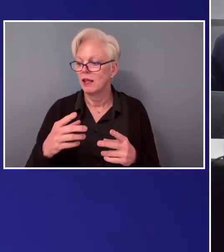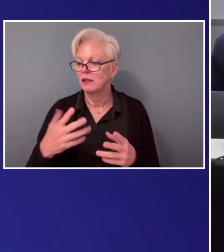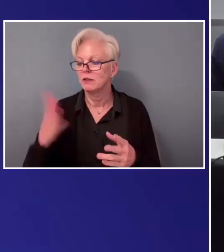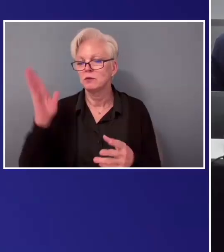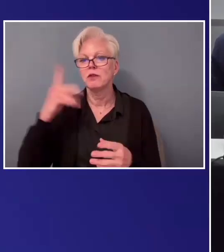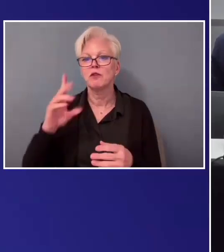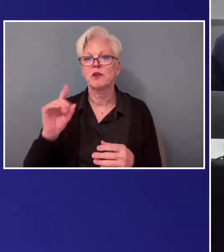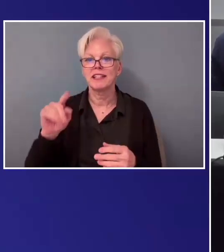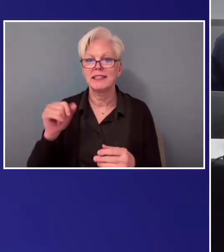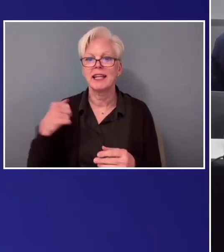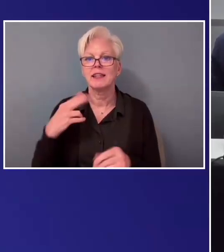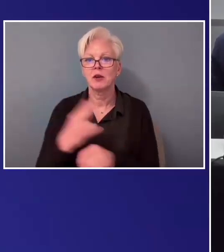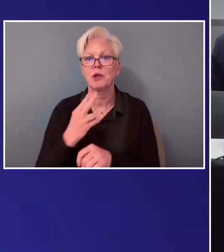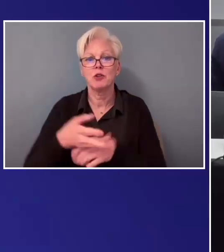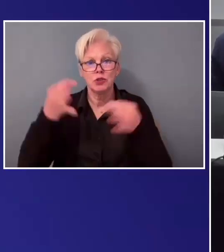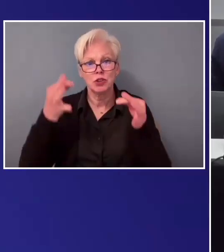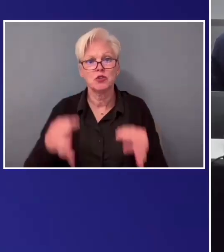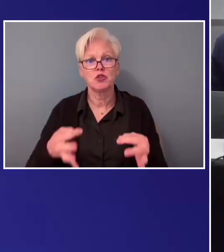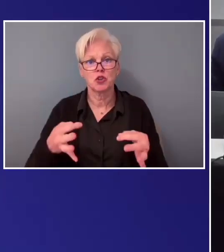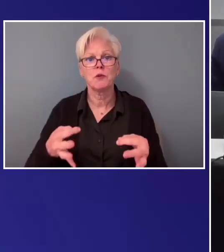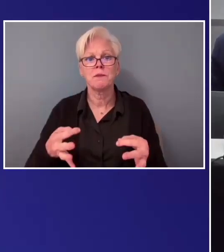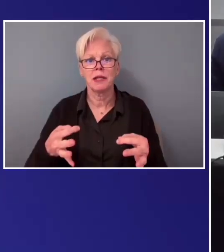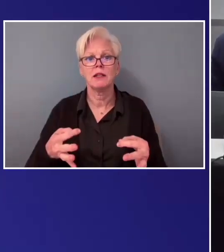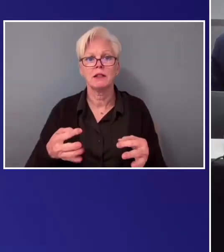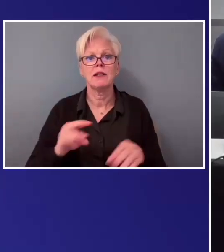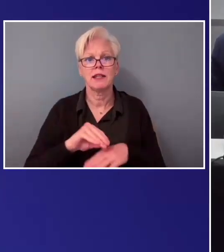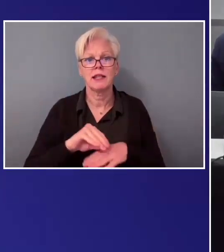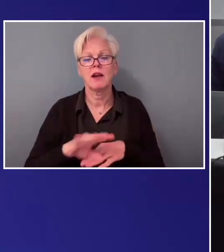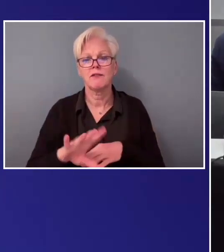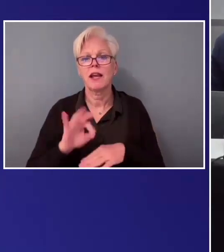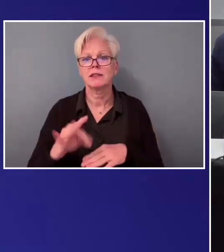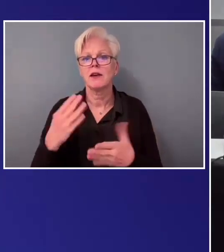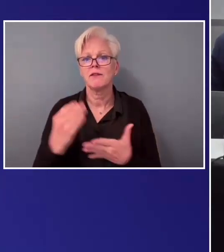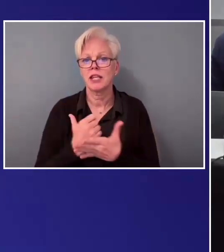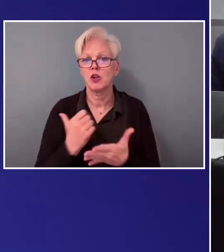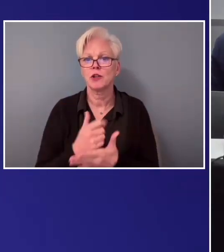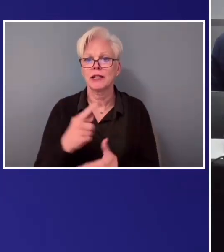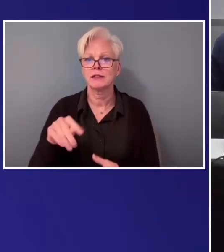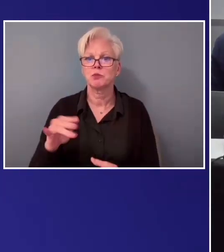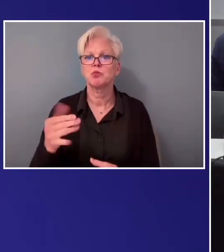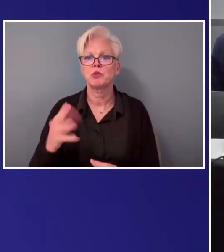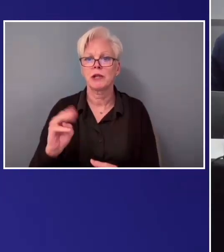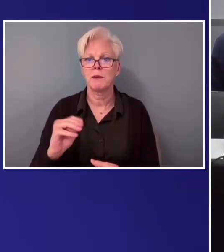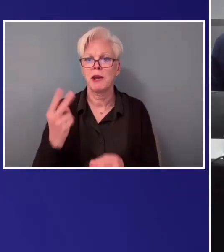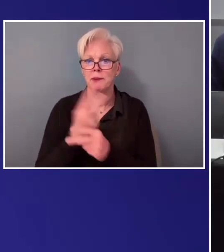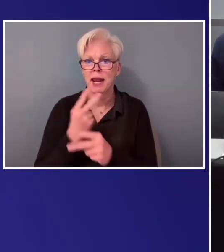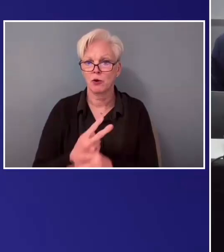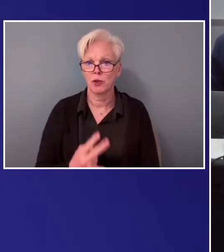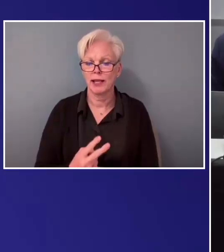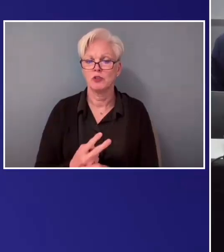that we've used to determine the effects of the earnings premium calculation. And then we want to talk about the effects